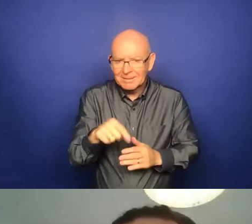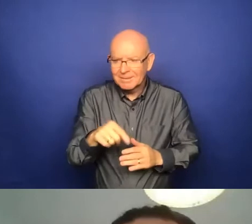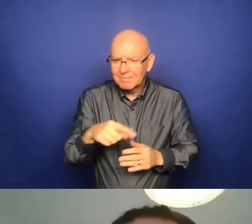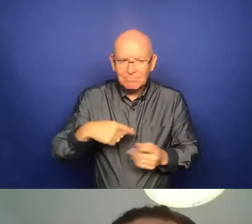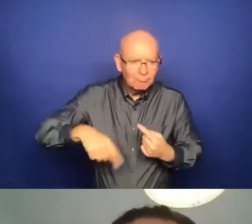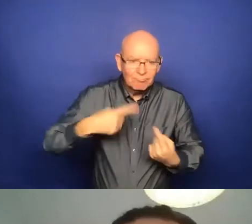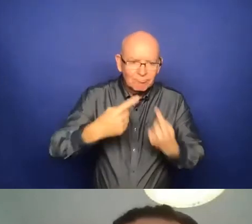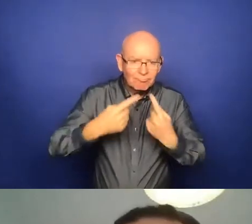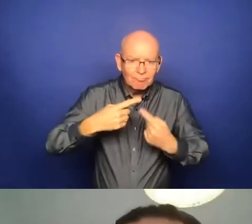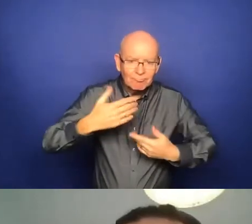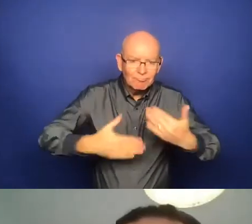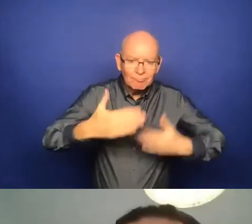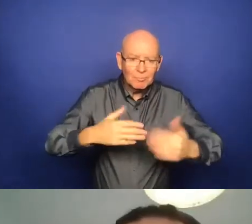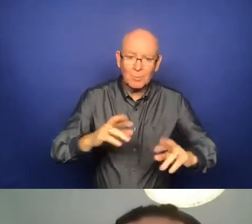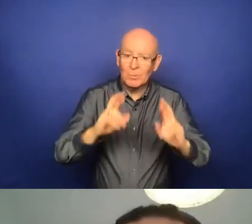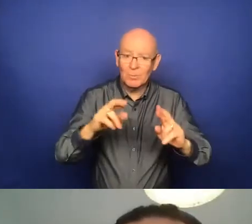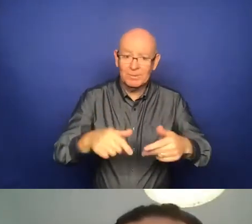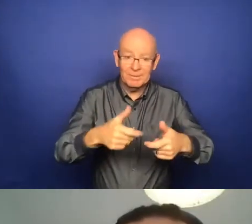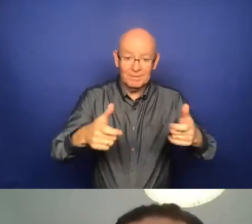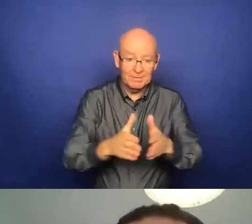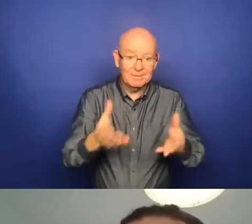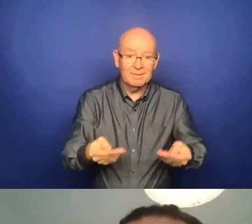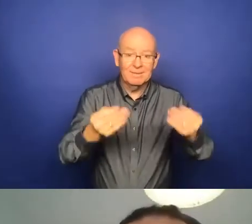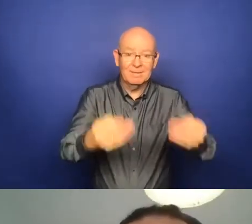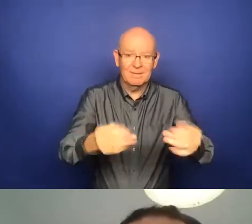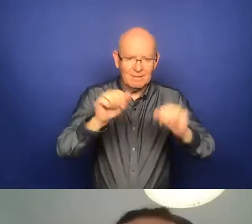hope that this Toolkit can be used and you